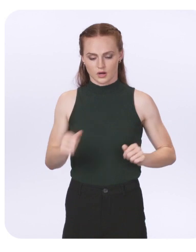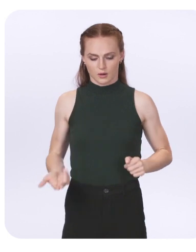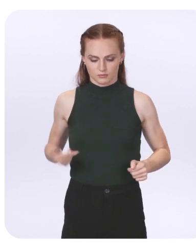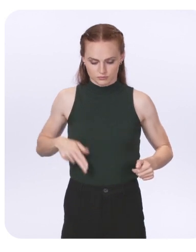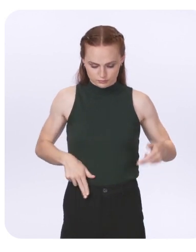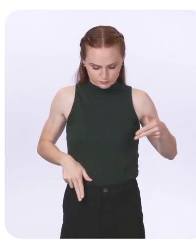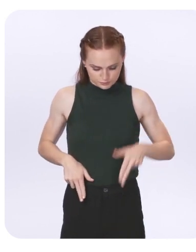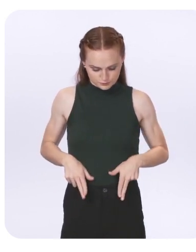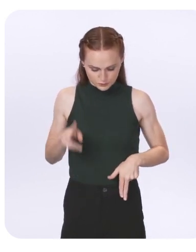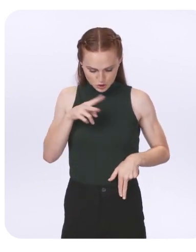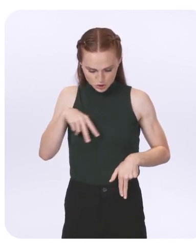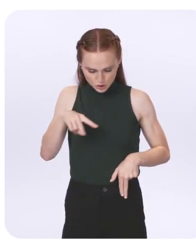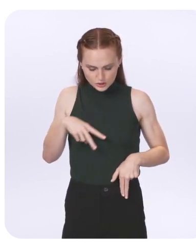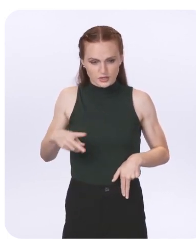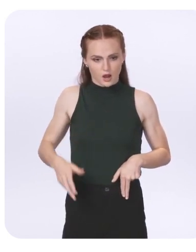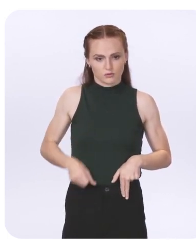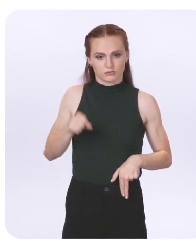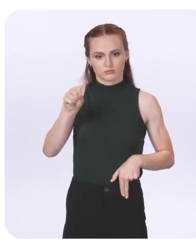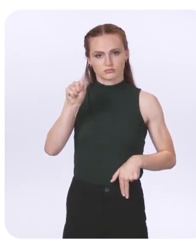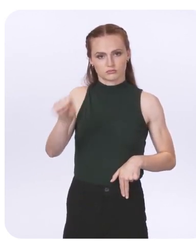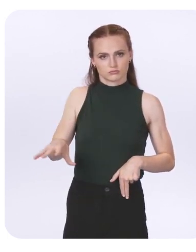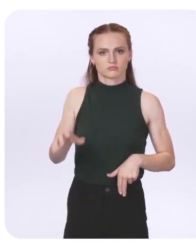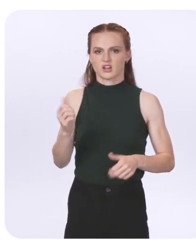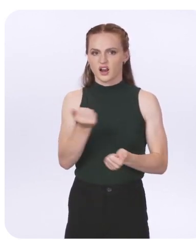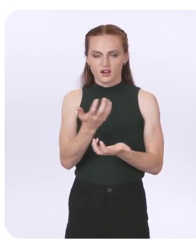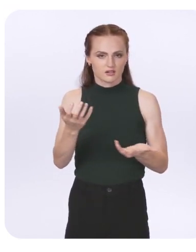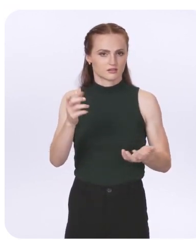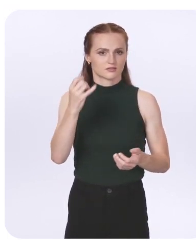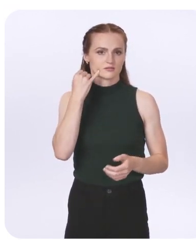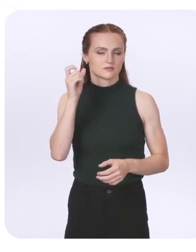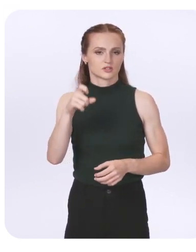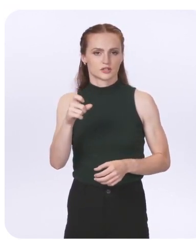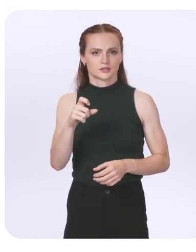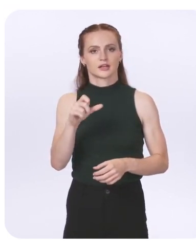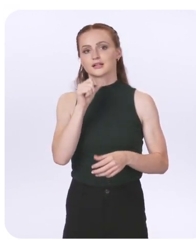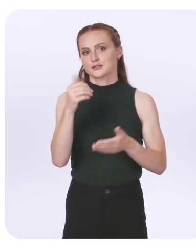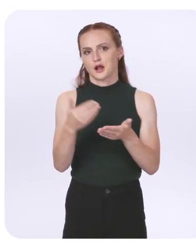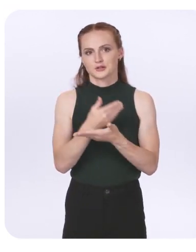Nothing new there. Plenty of games do that. WWe did make some conscious decisions.